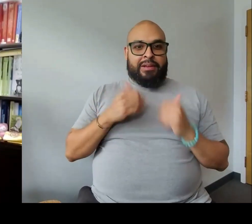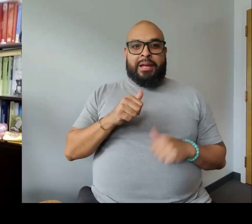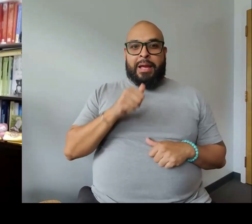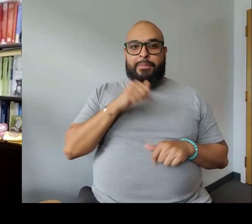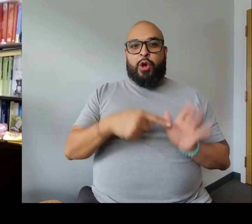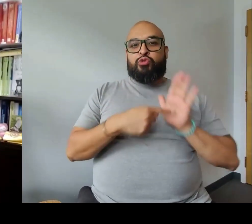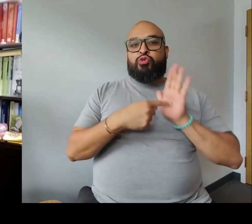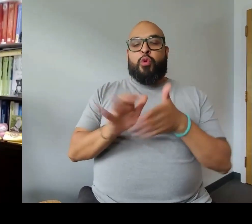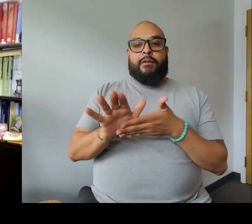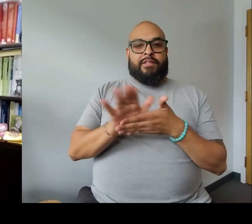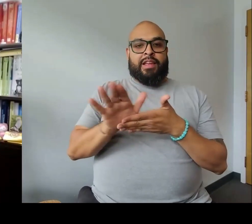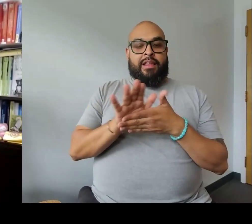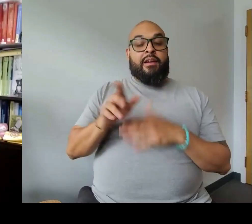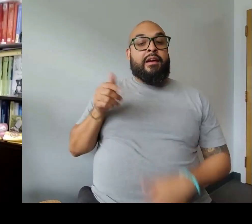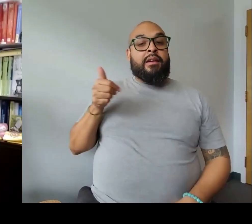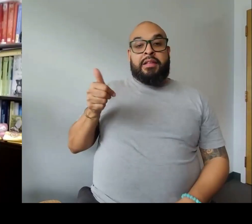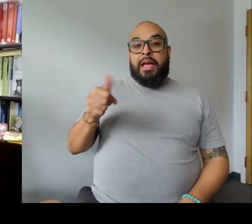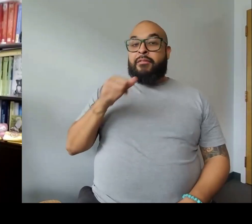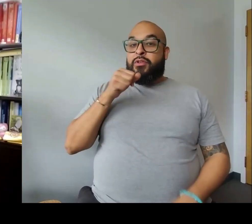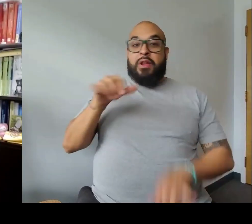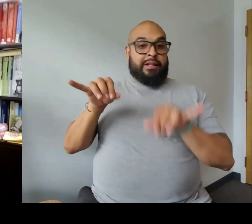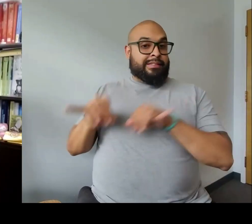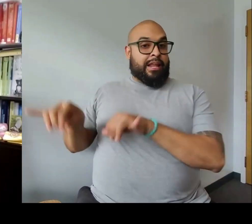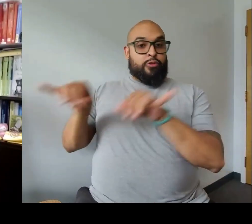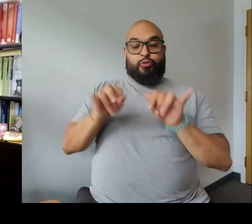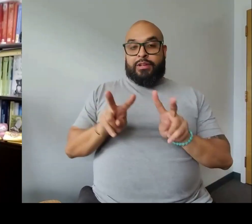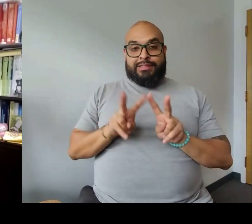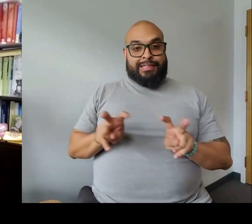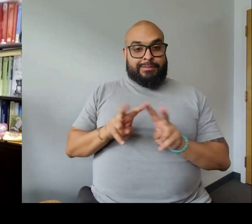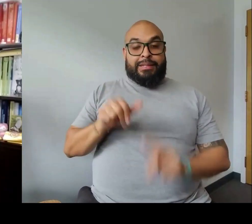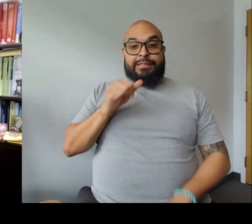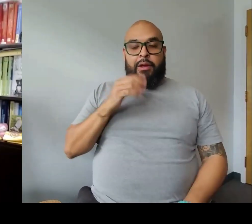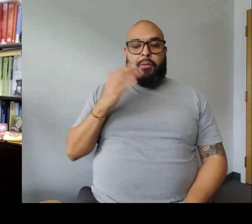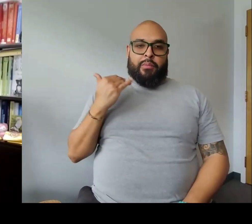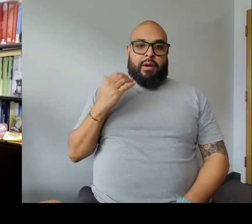The videos were not of standardized assessments because due to copyright we can't show.